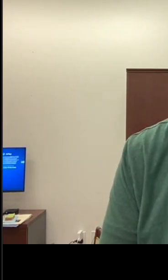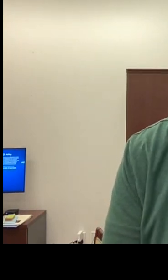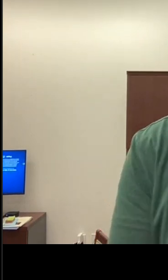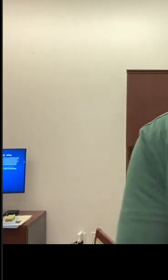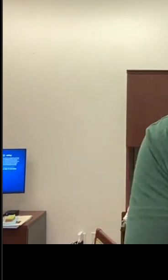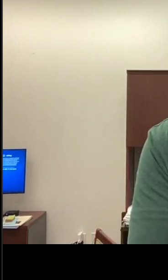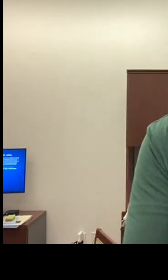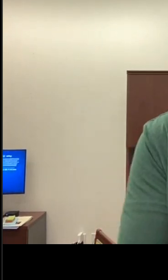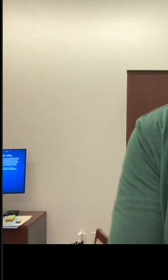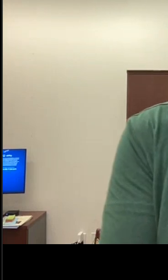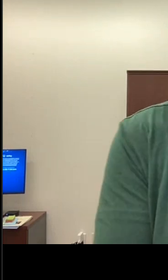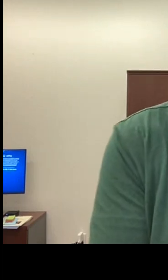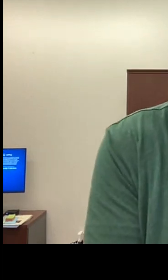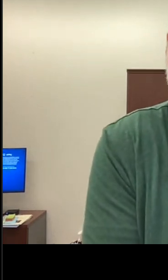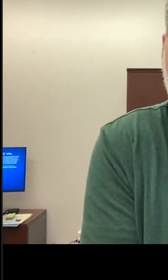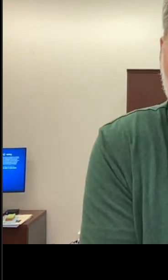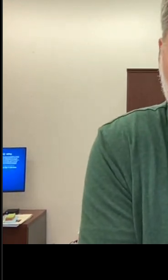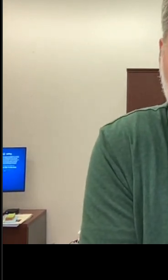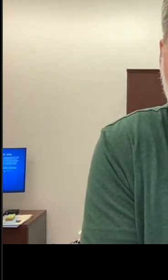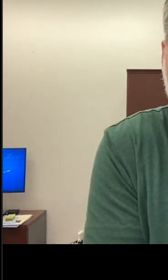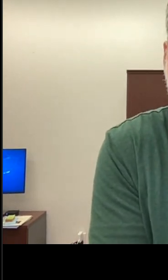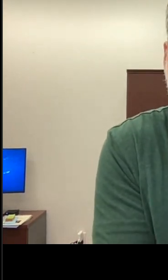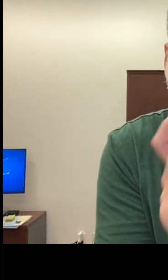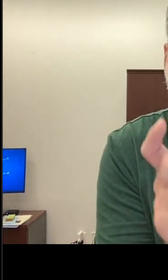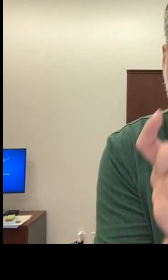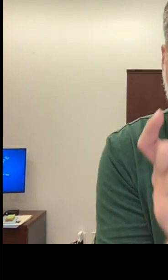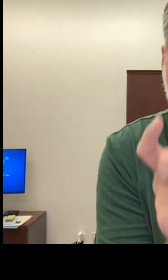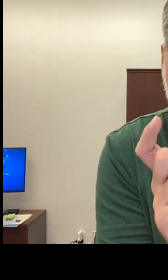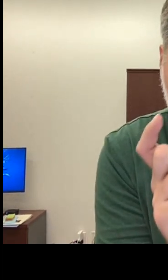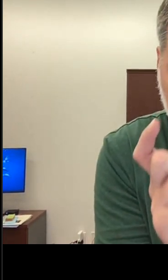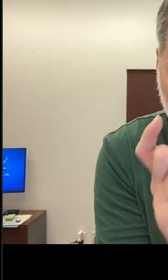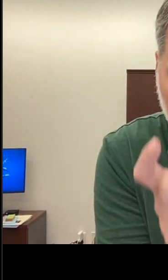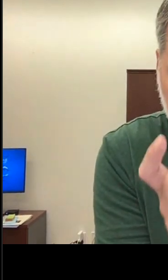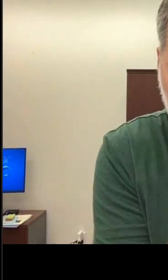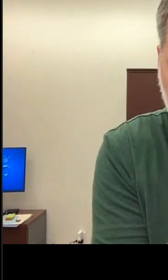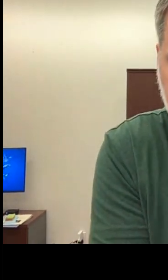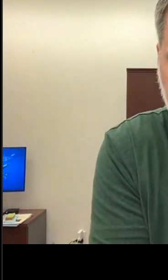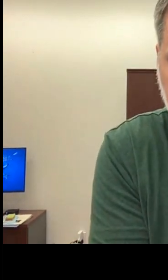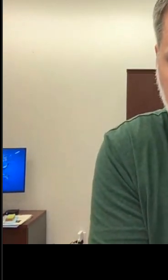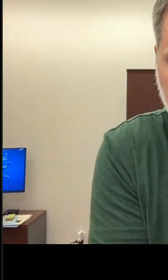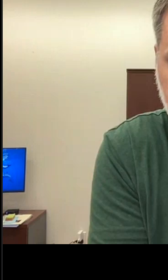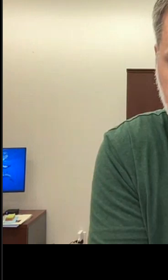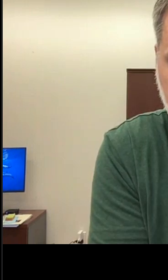Just gratitude for the way you're moving things in your communities in these directions,